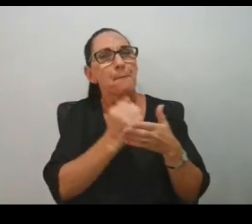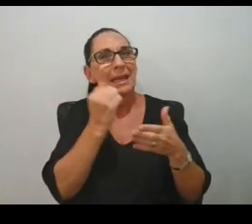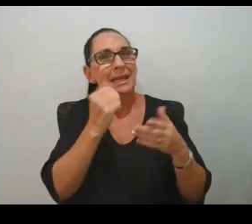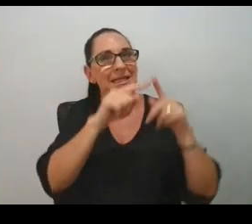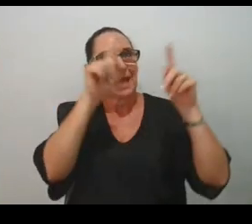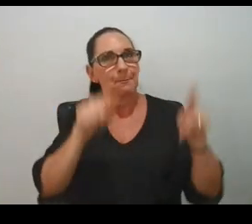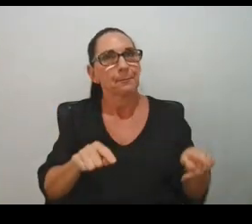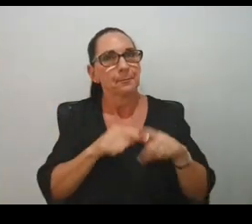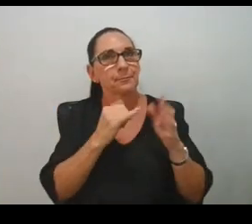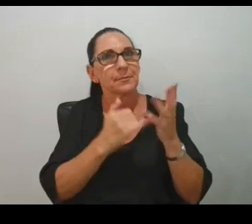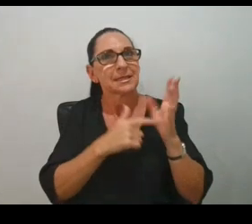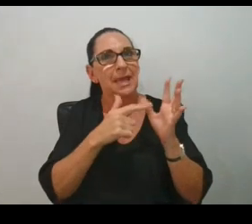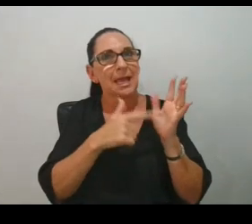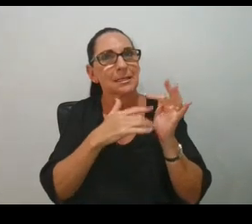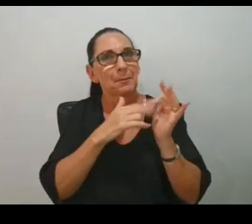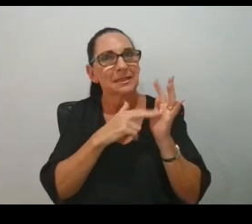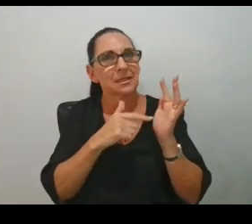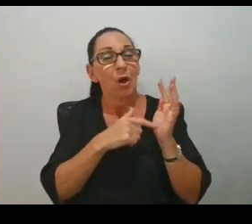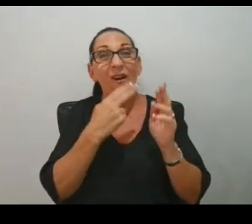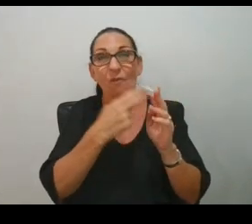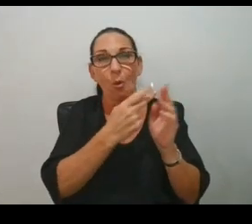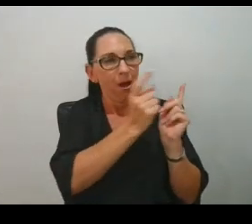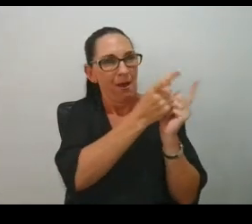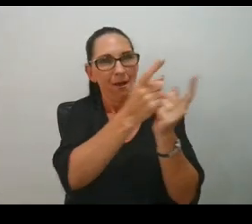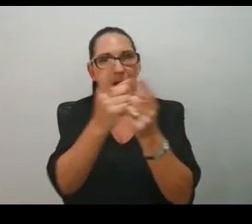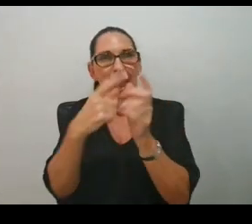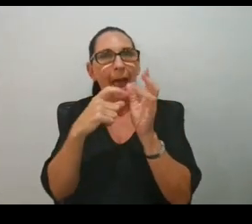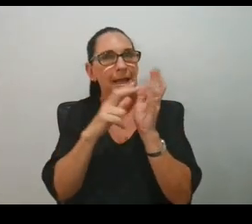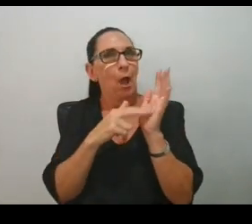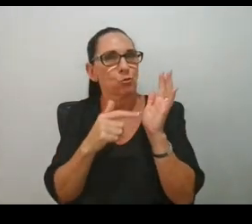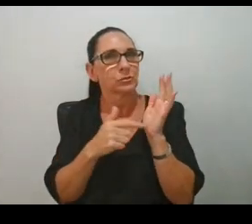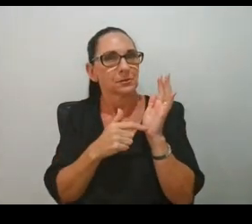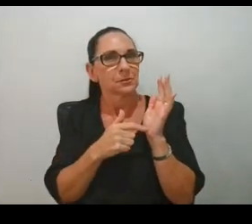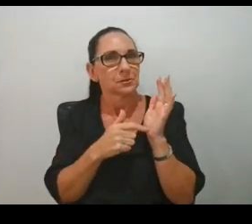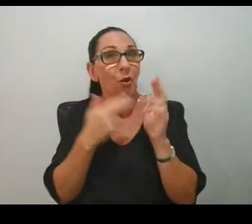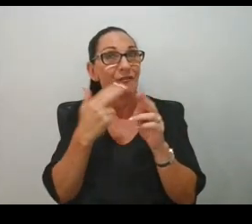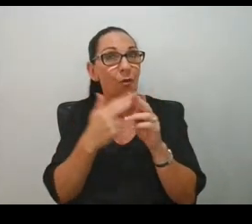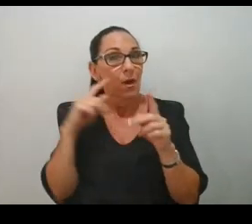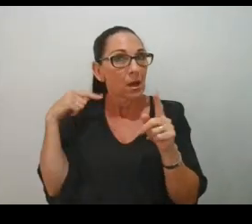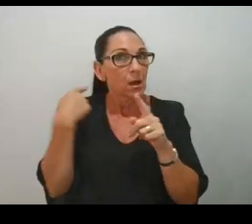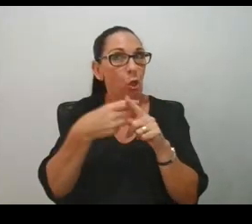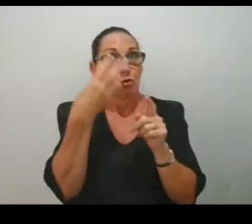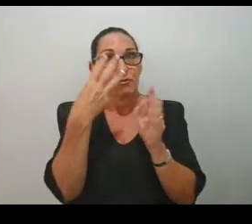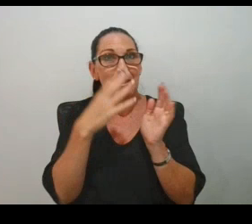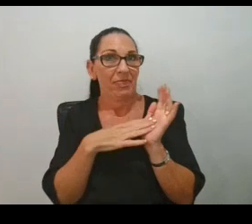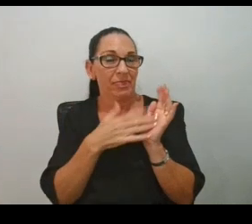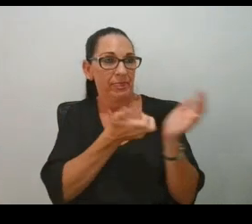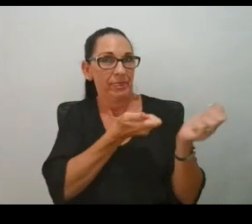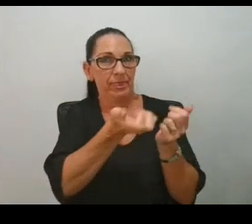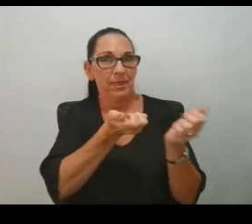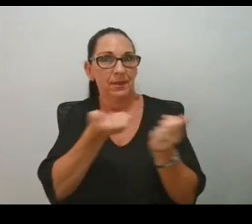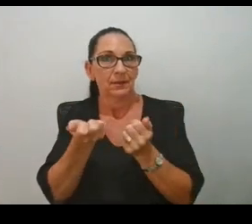accounts that they hold and we will require that for the past three months if if we are looking